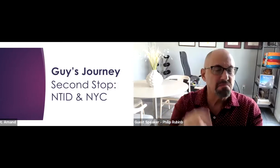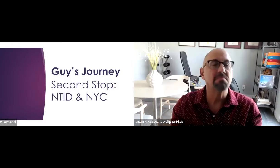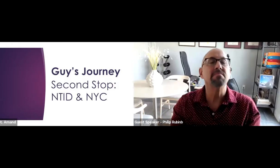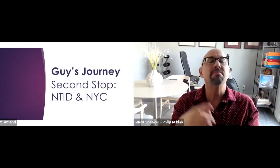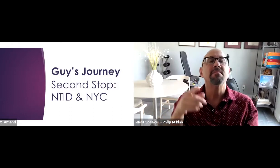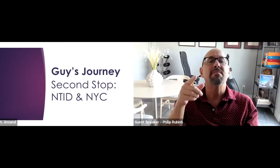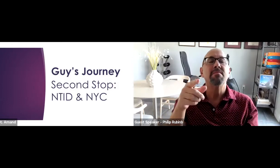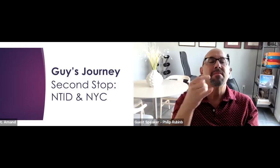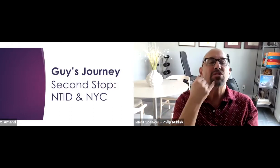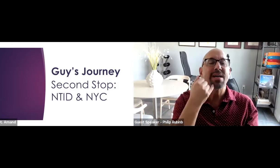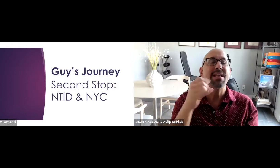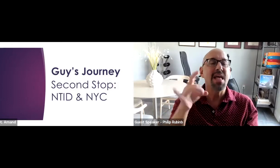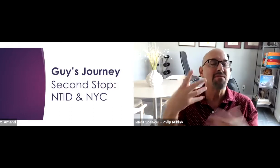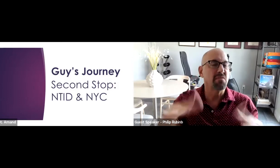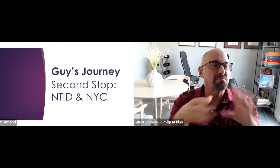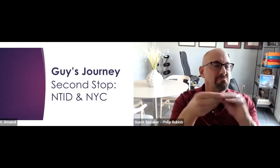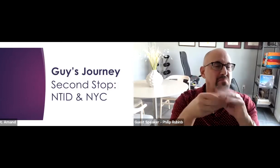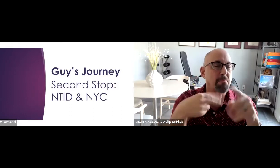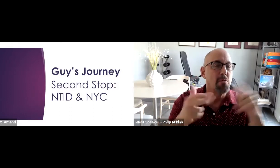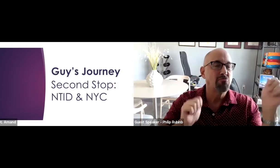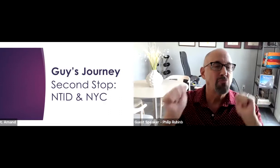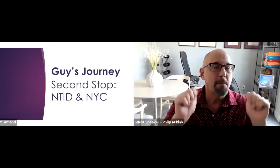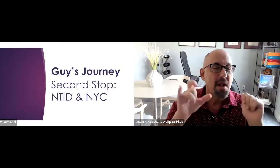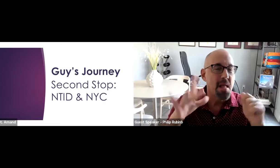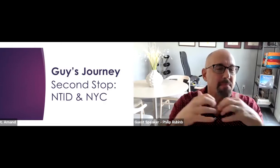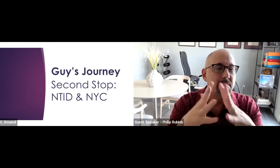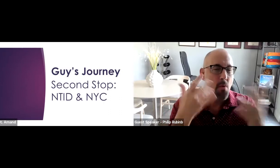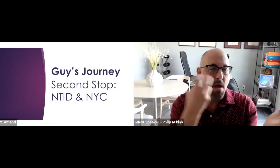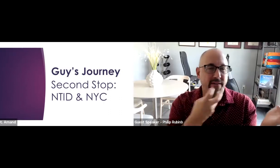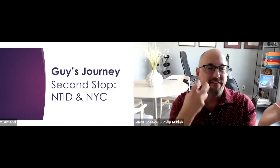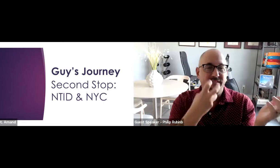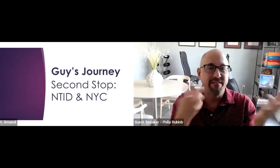Guy went into NTID in 1968,